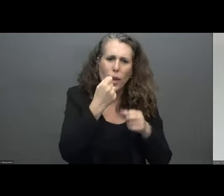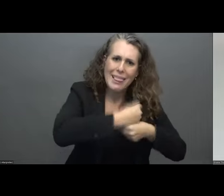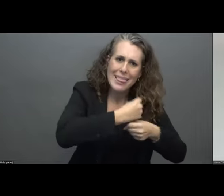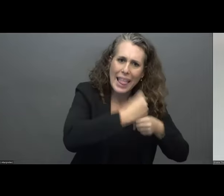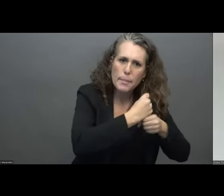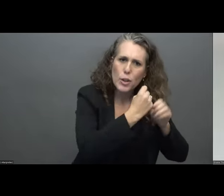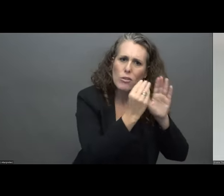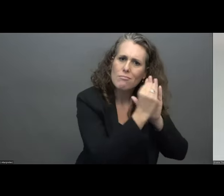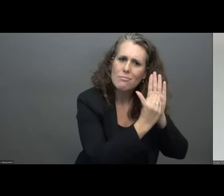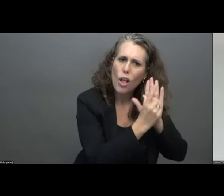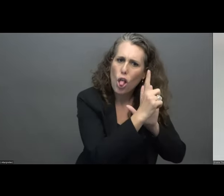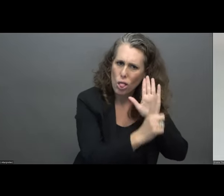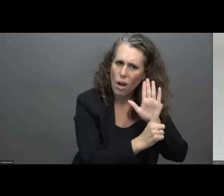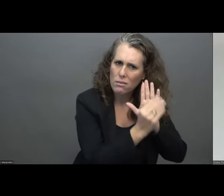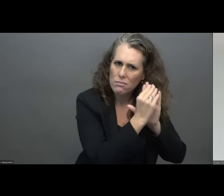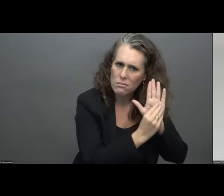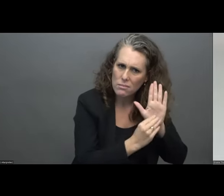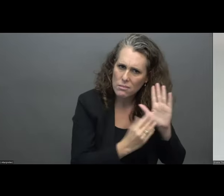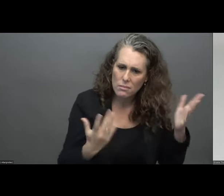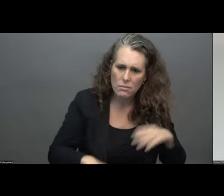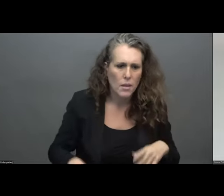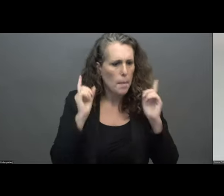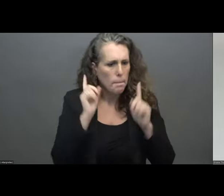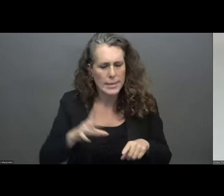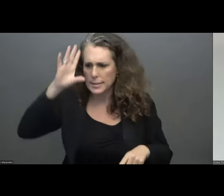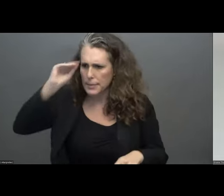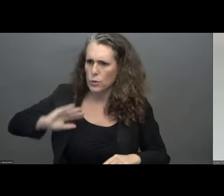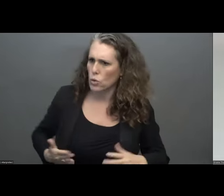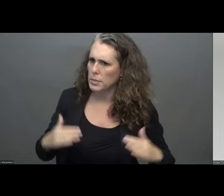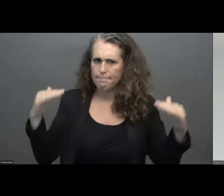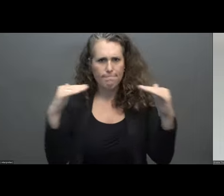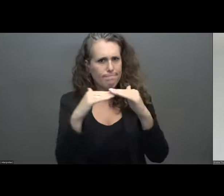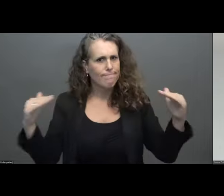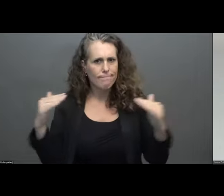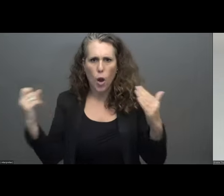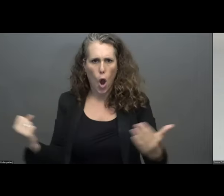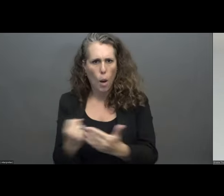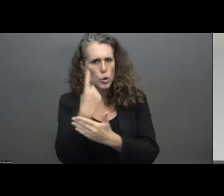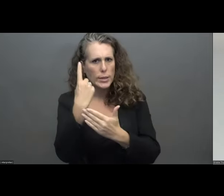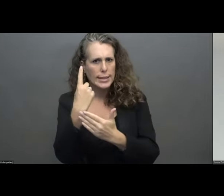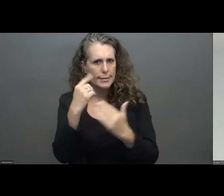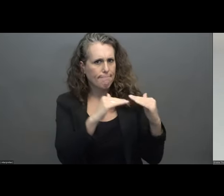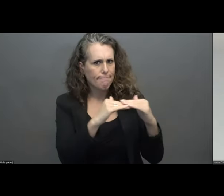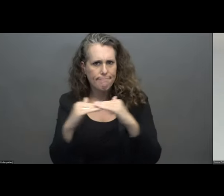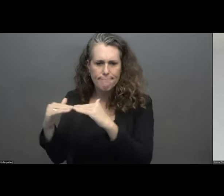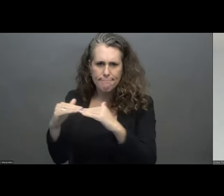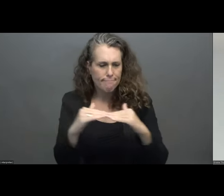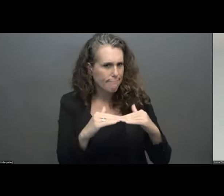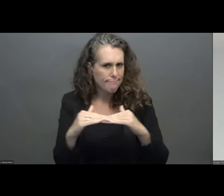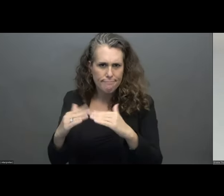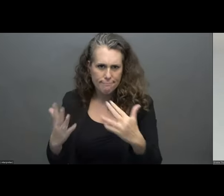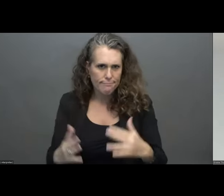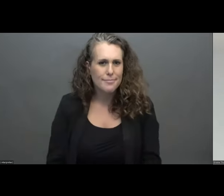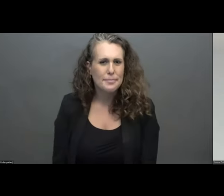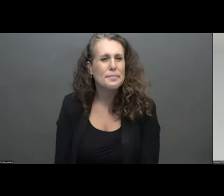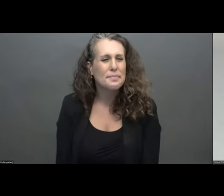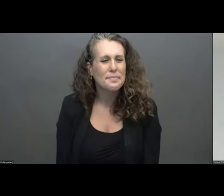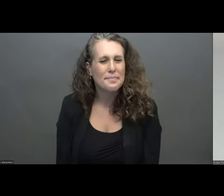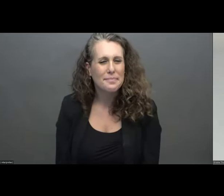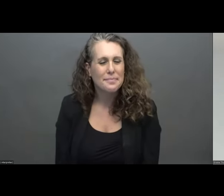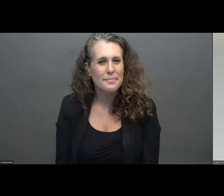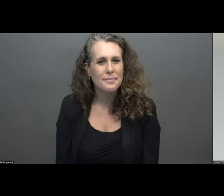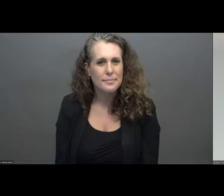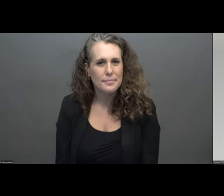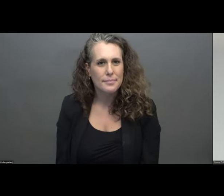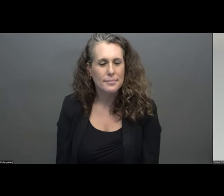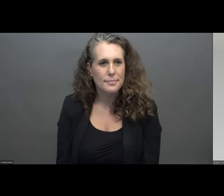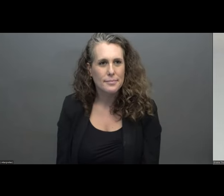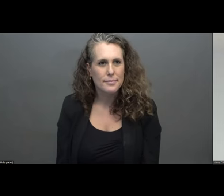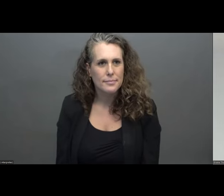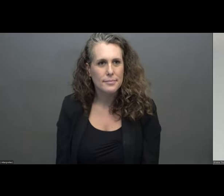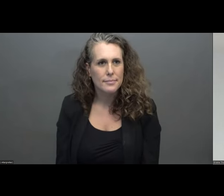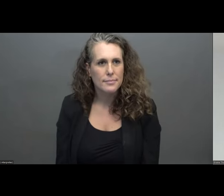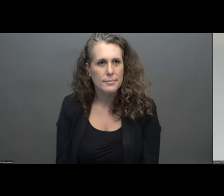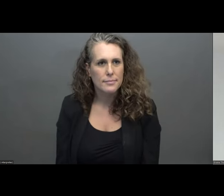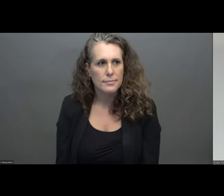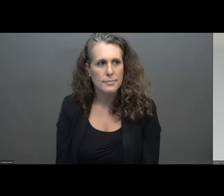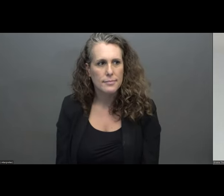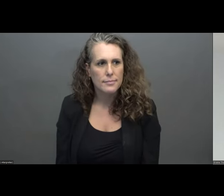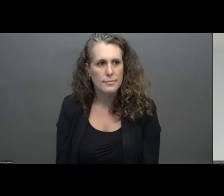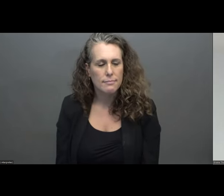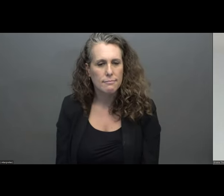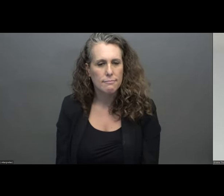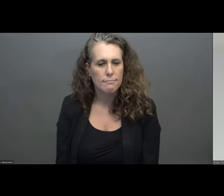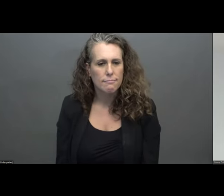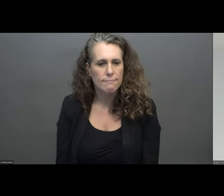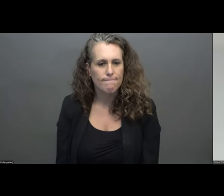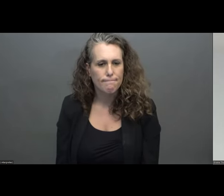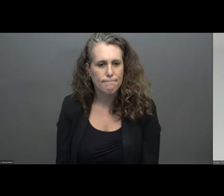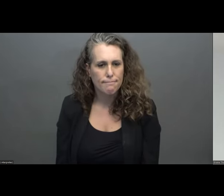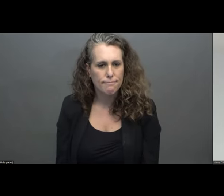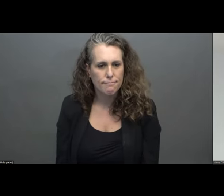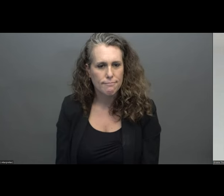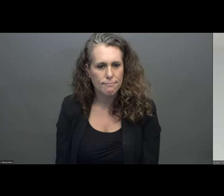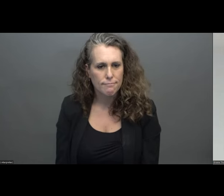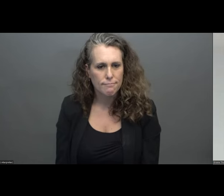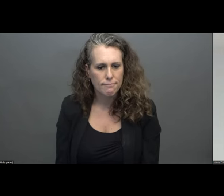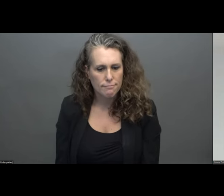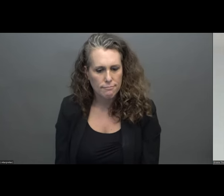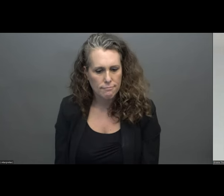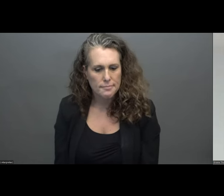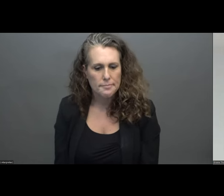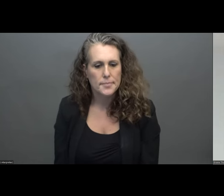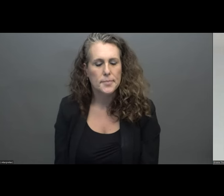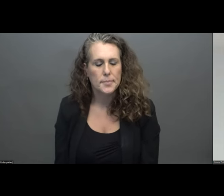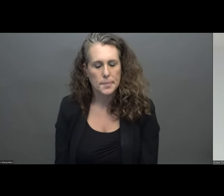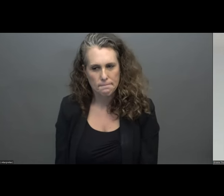16:12:31 The prompts. 16:12:50 when it is like we tend to promise